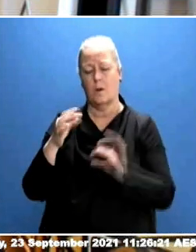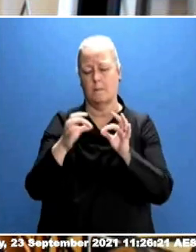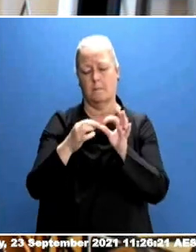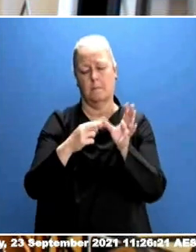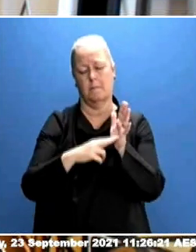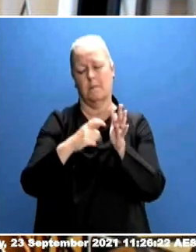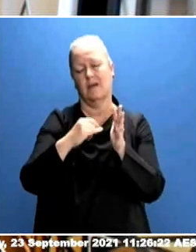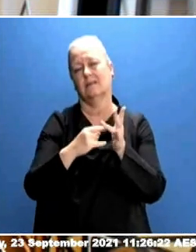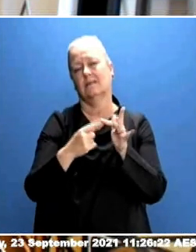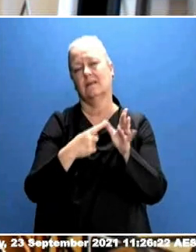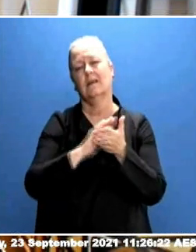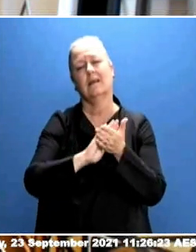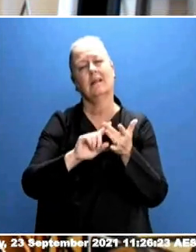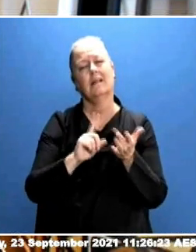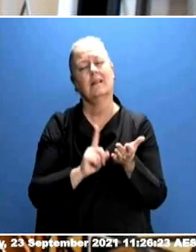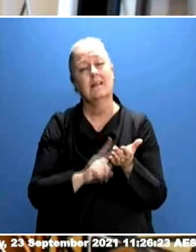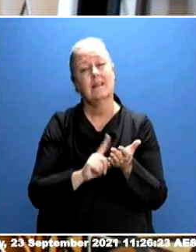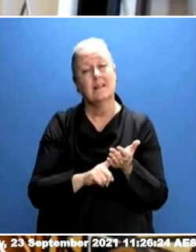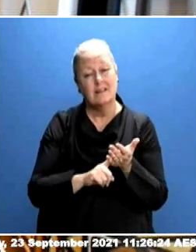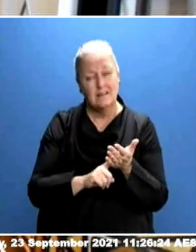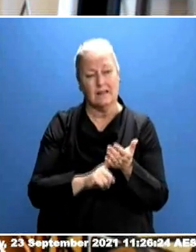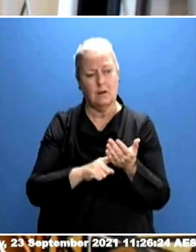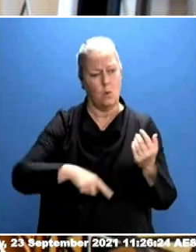that everyone knows what happens, what is the pathway.